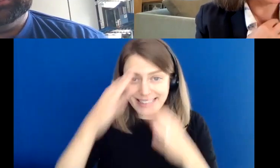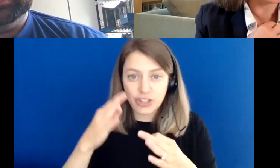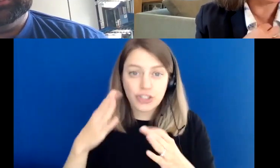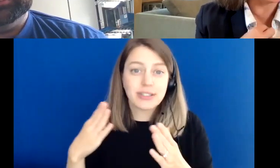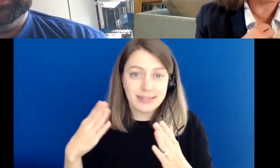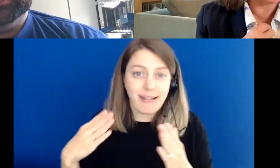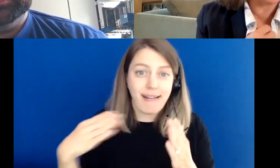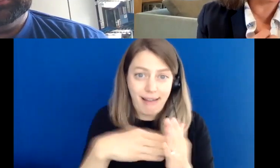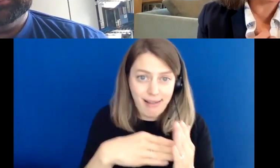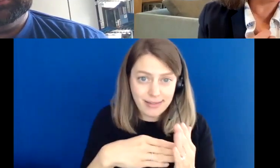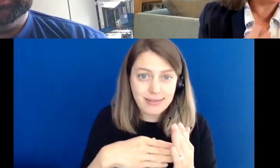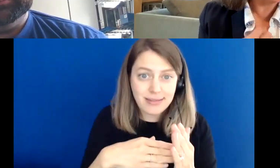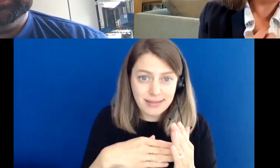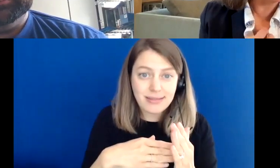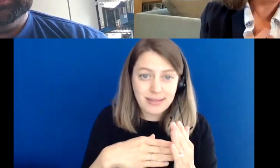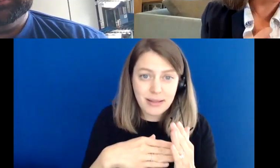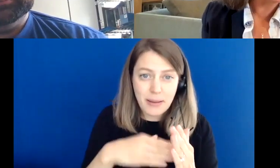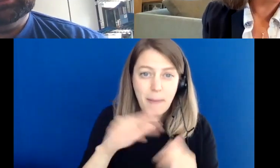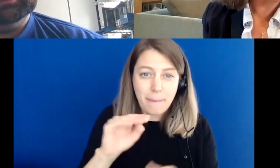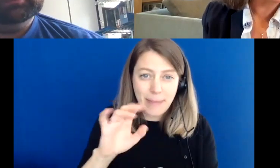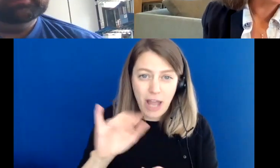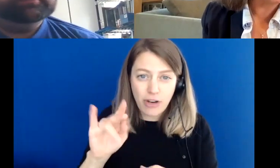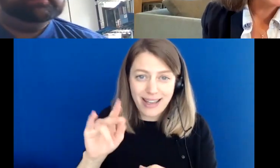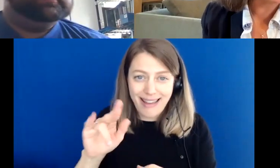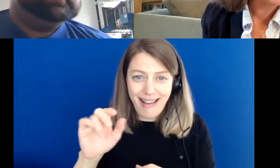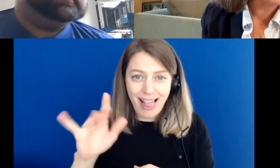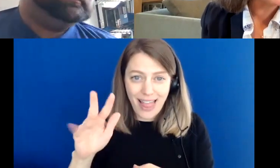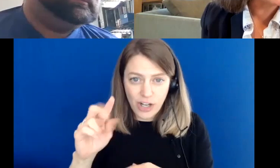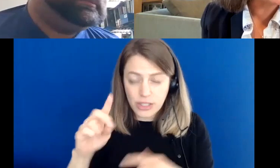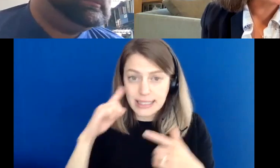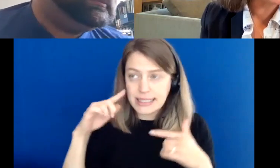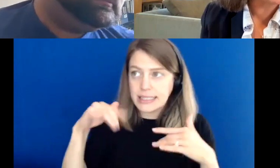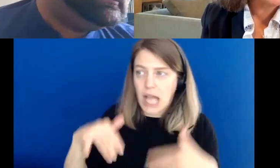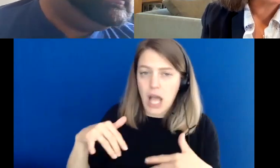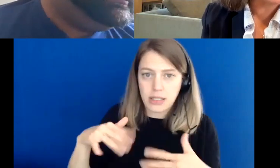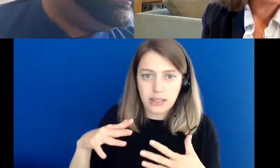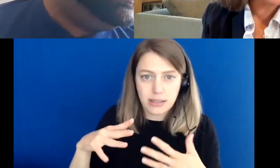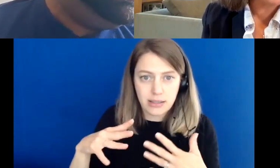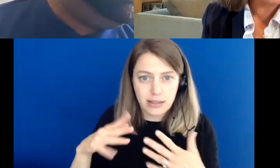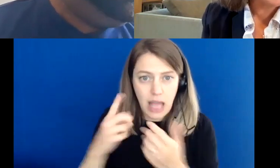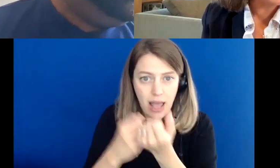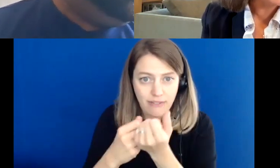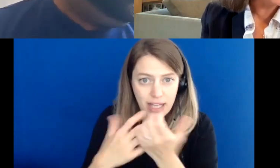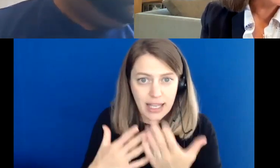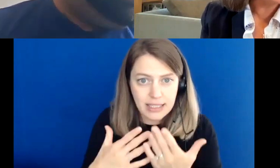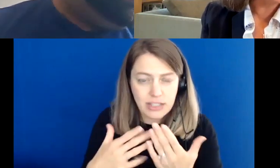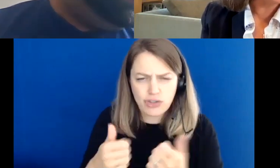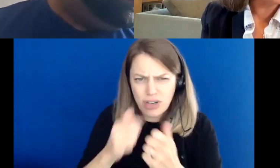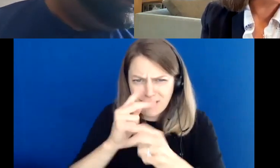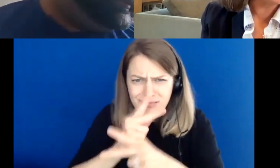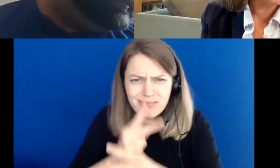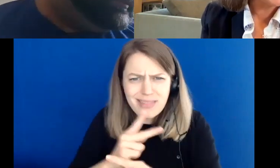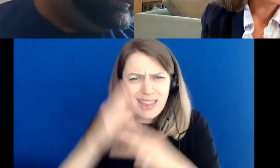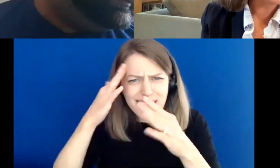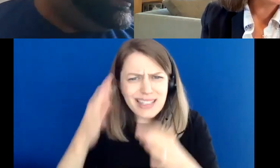anti aversive advocates who struggled to understand the rationale for the decision favoring BRI and its potential impact,